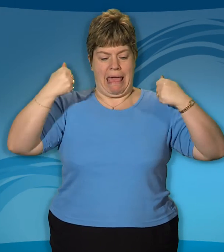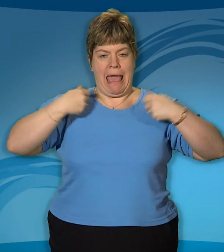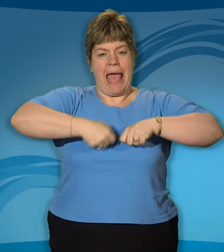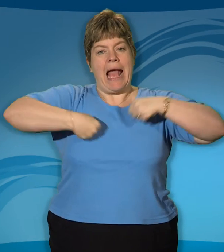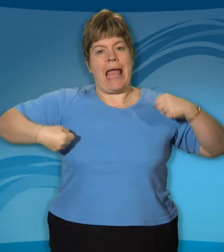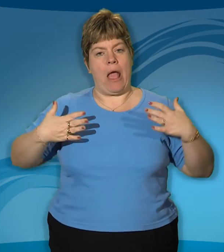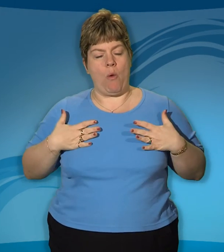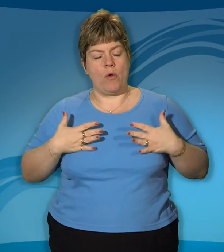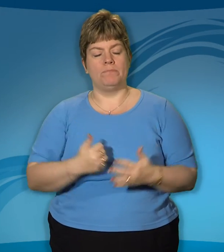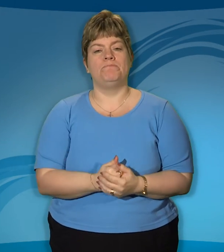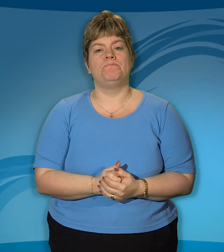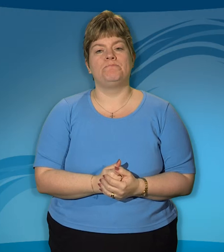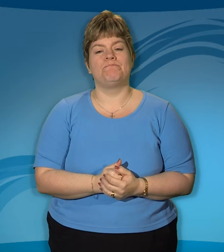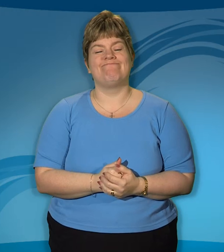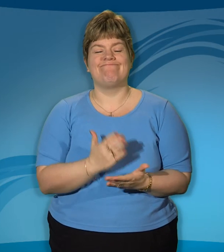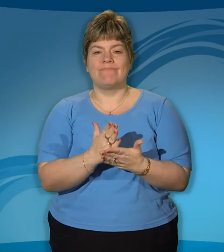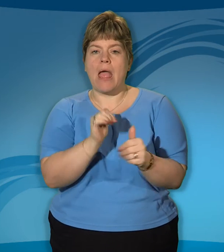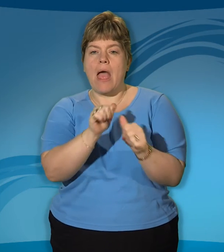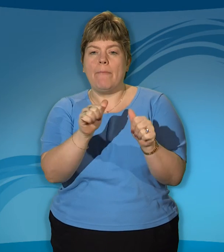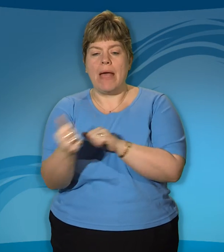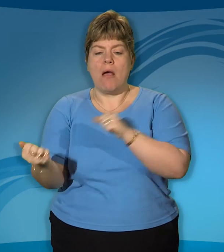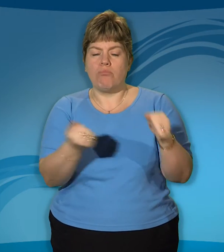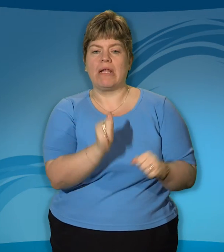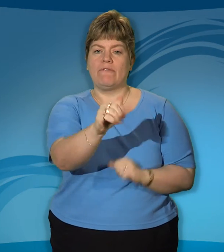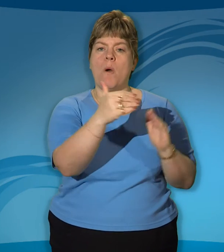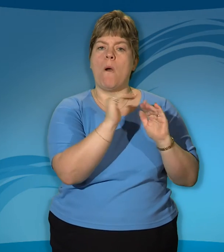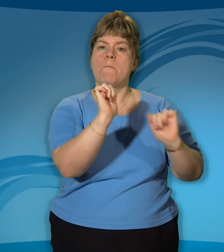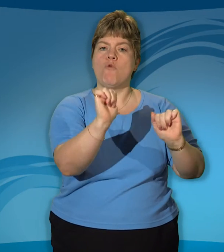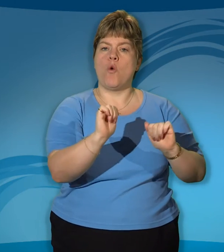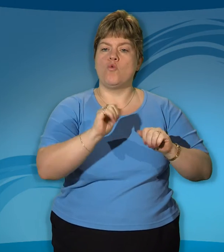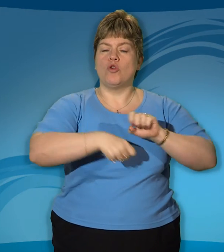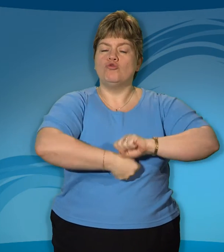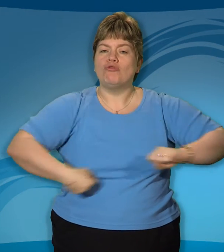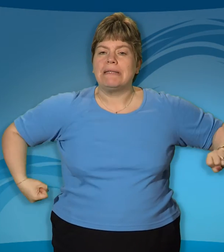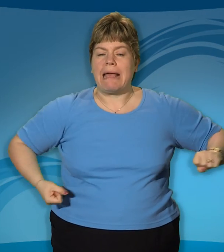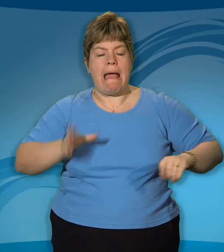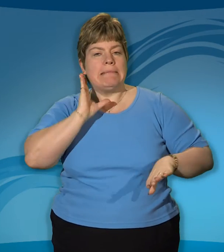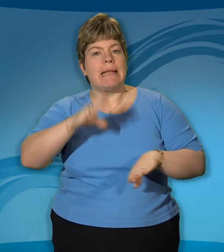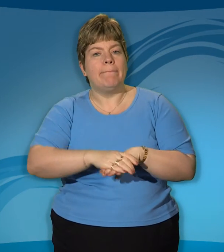hospital gown (it is useful to bring your own dressing gown and slippers).